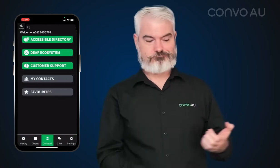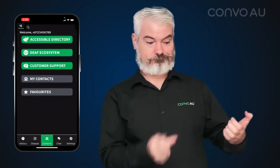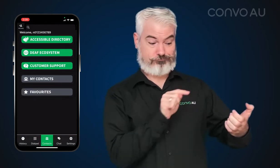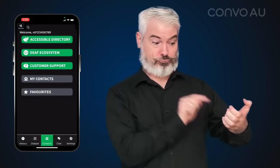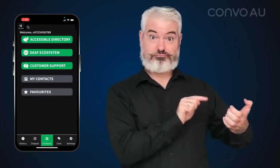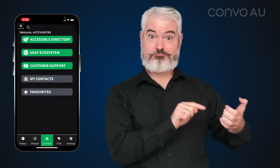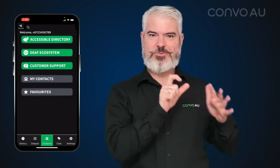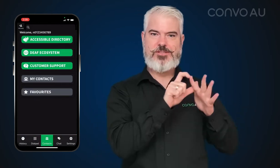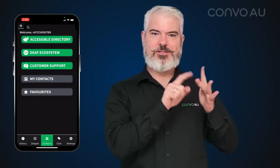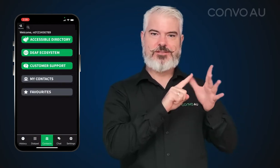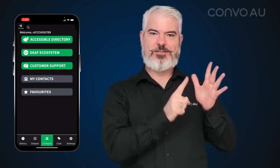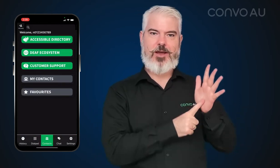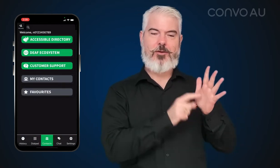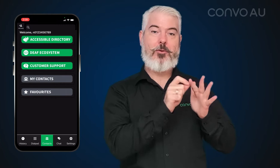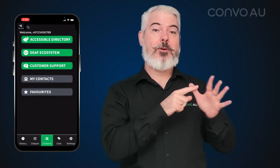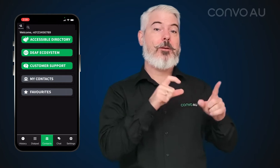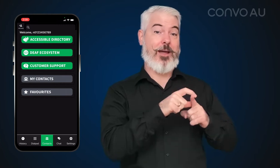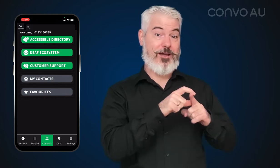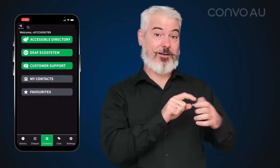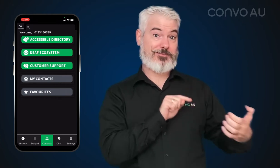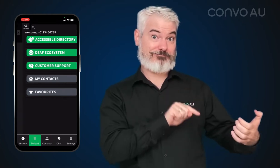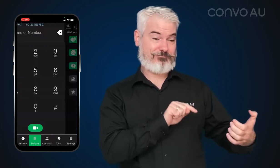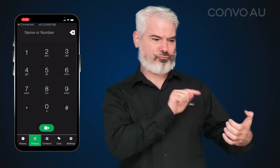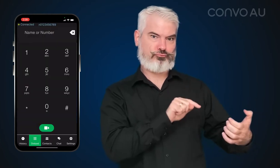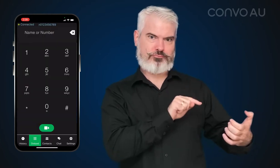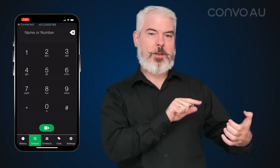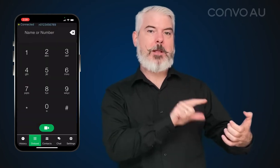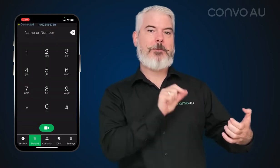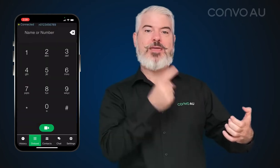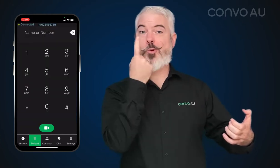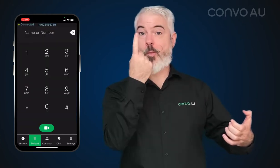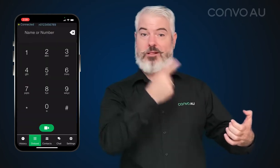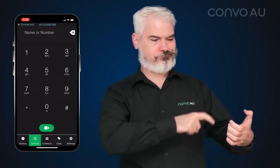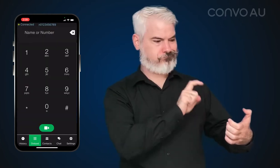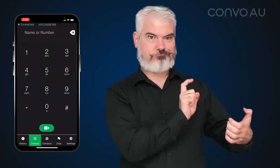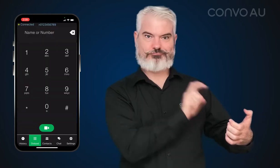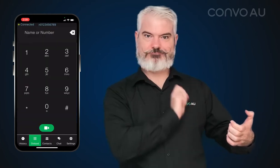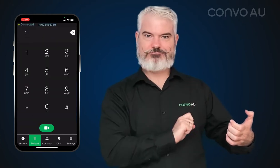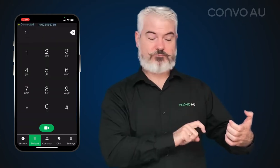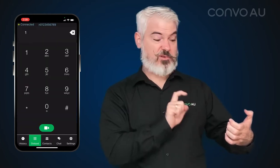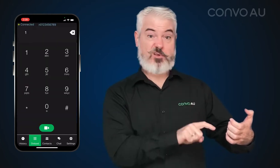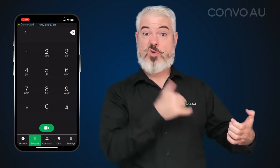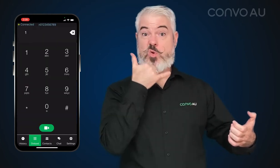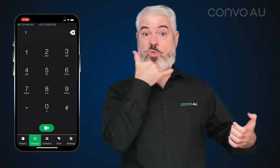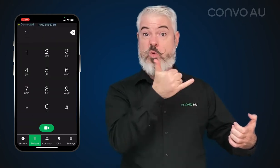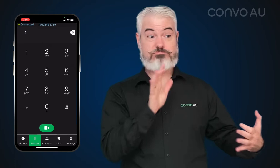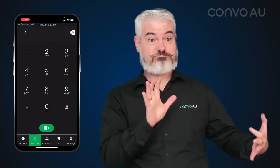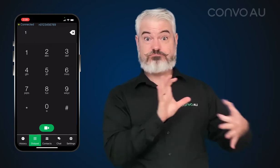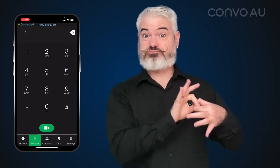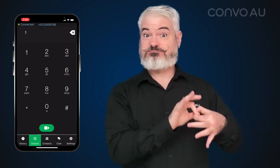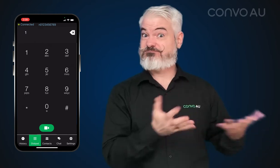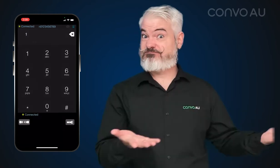go to the Dial Pad and press 1 and then call!